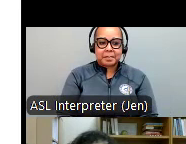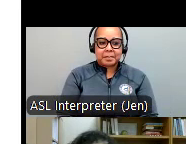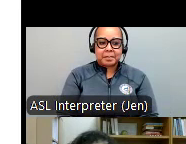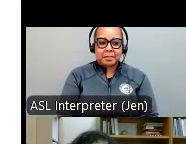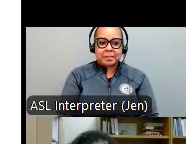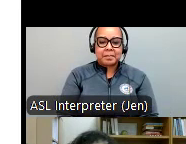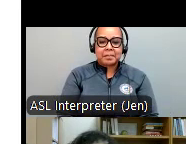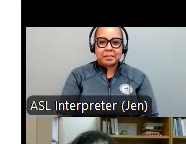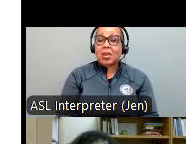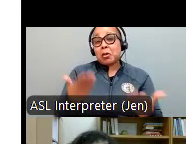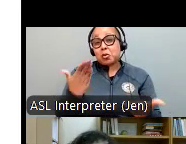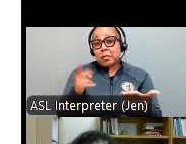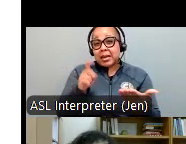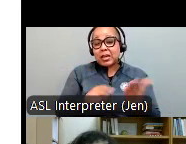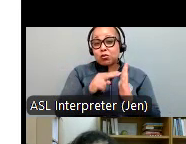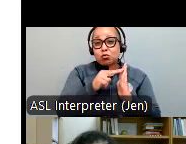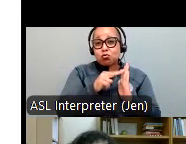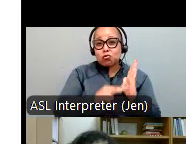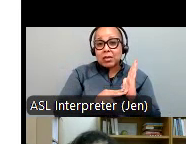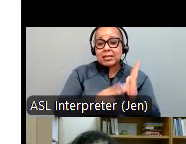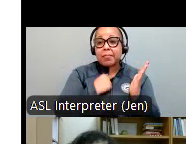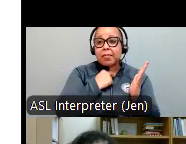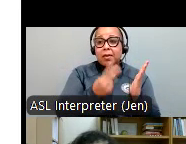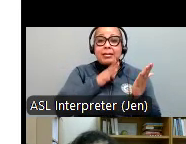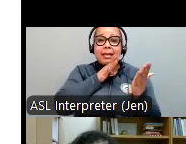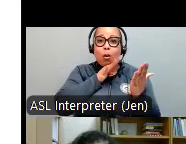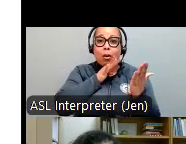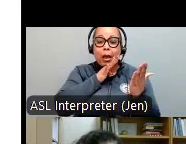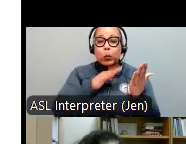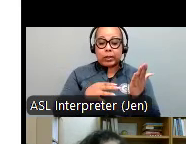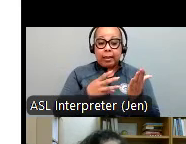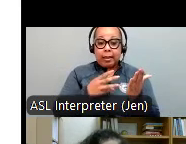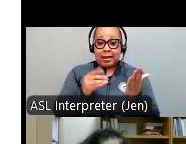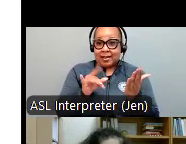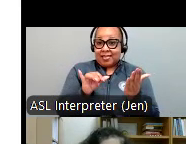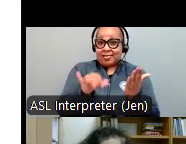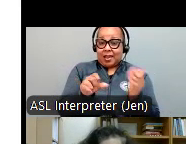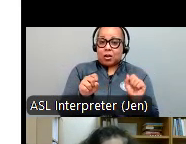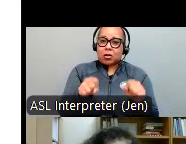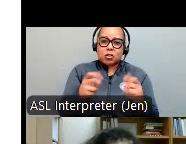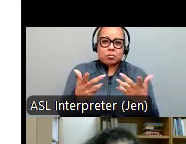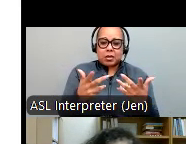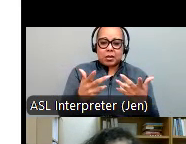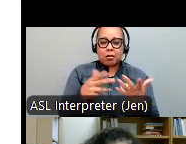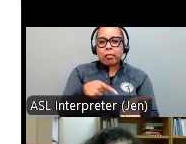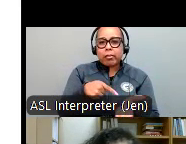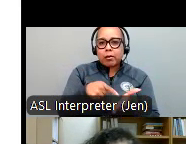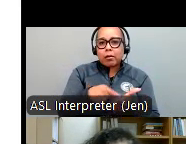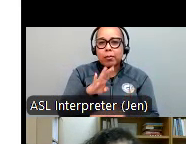And then you might need to read some things out loud. That can just be the bill possibly,